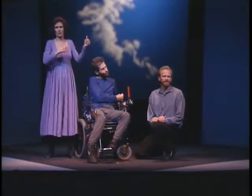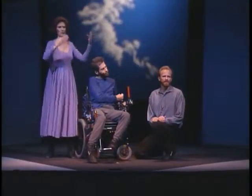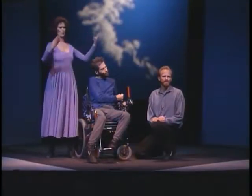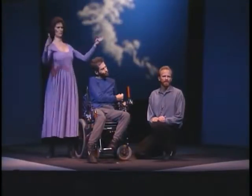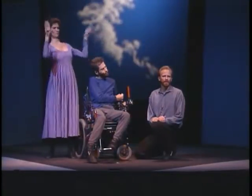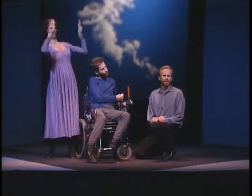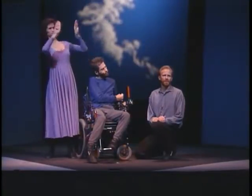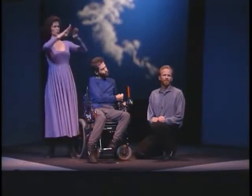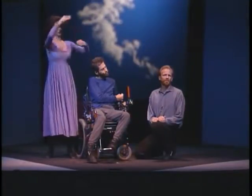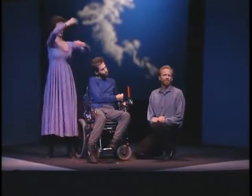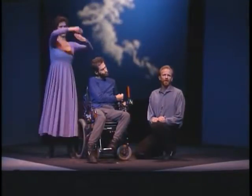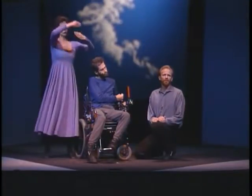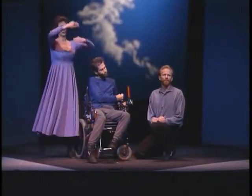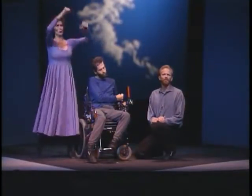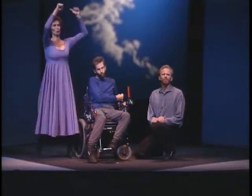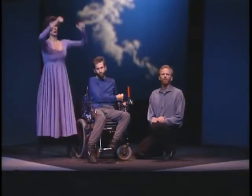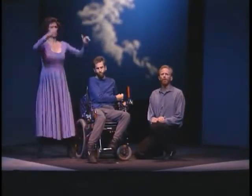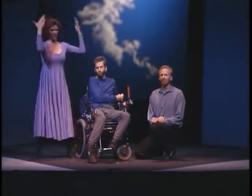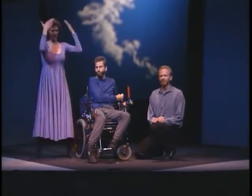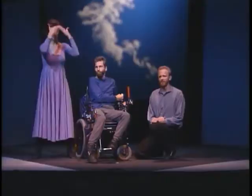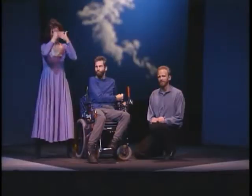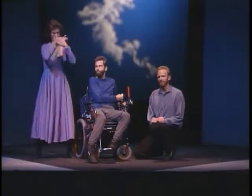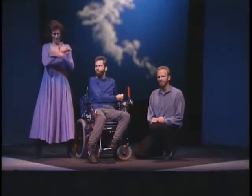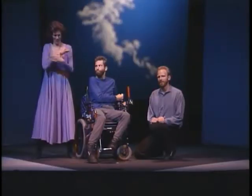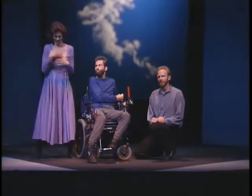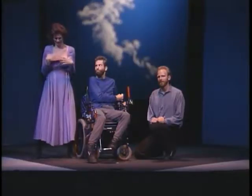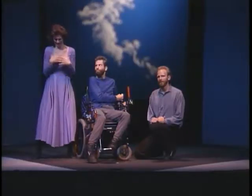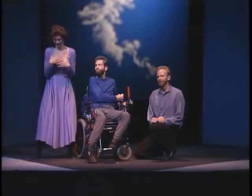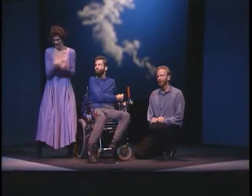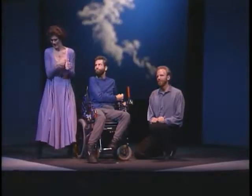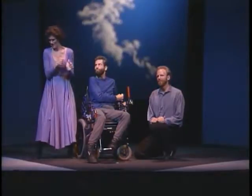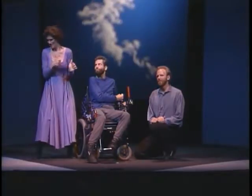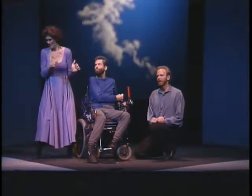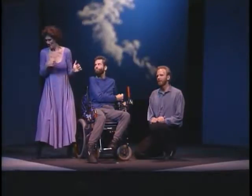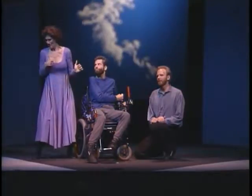they steep themselves in their own darkness and robbed themselves of the